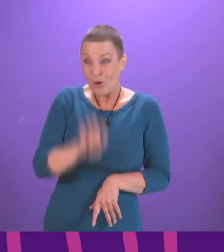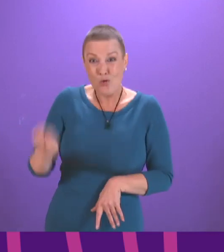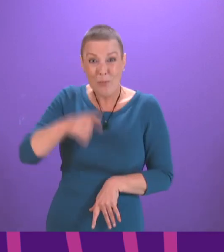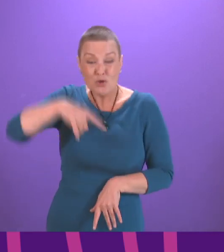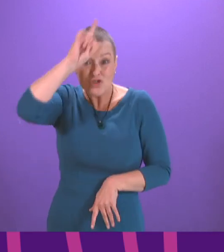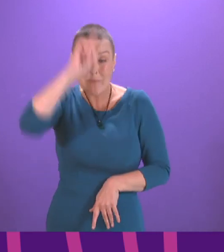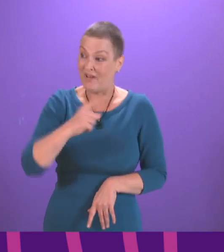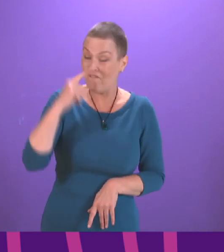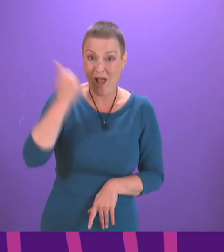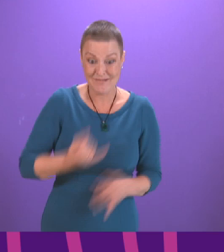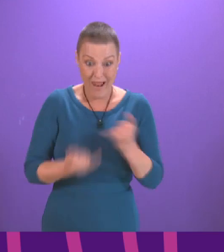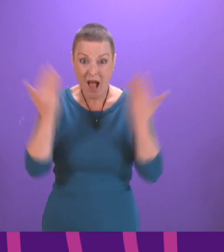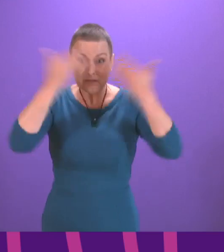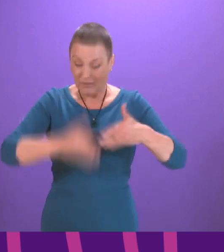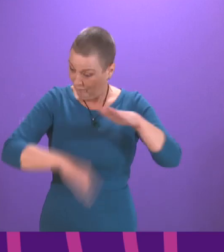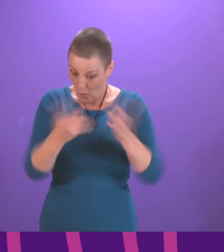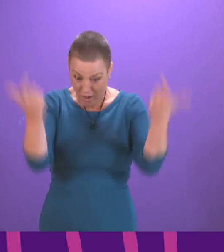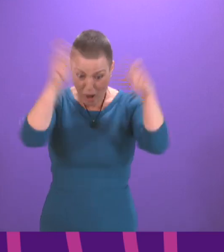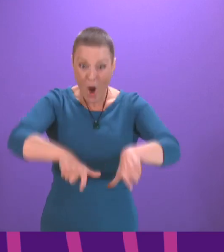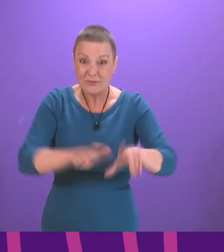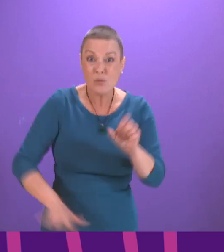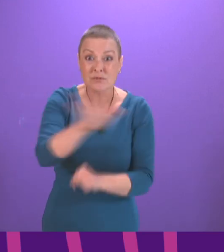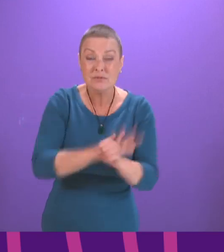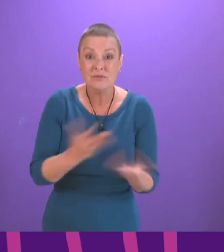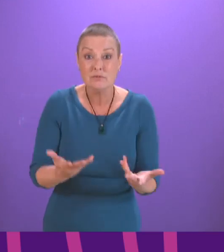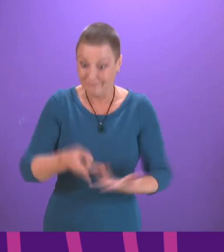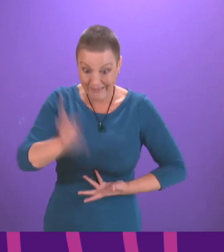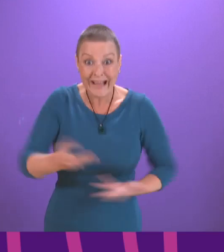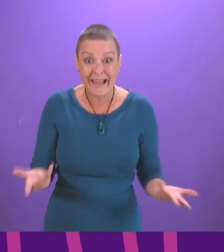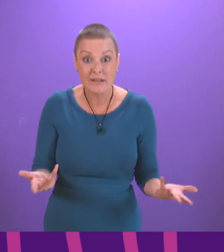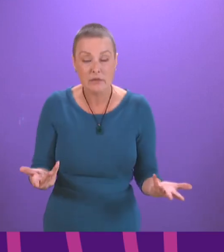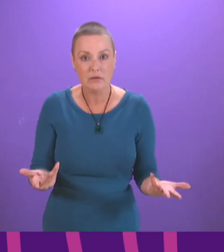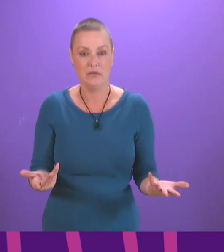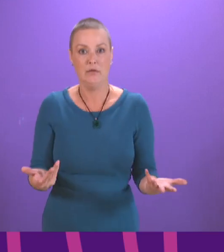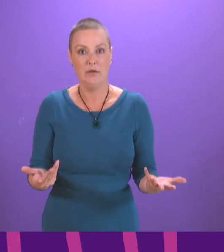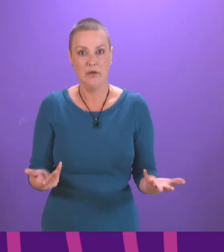Germany and France last night went into full nationwide lockdowns again. That is what we